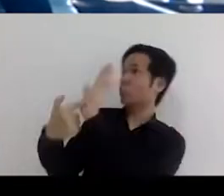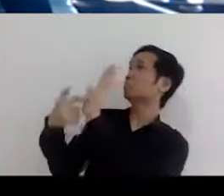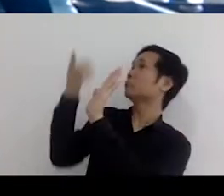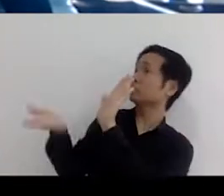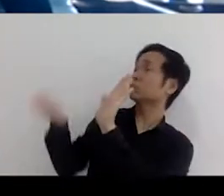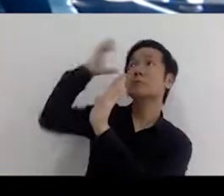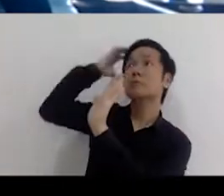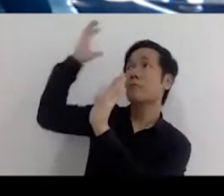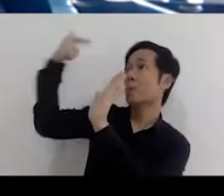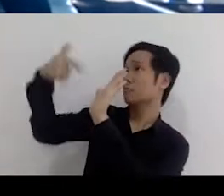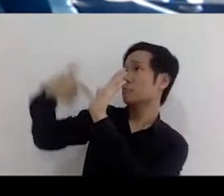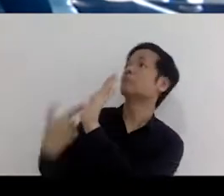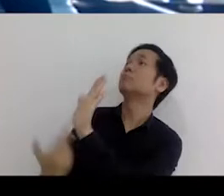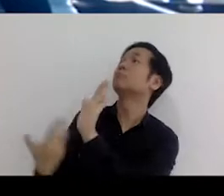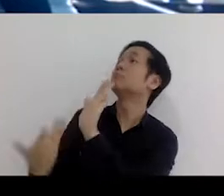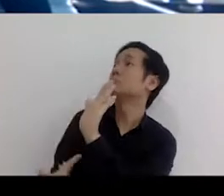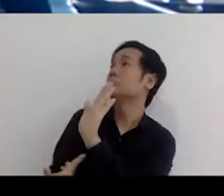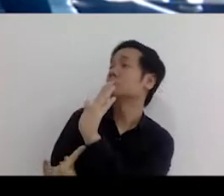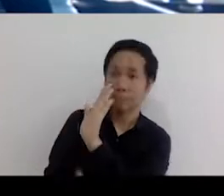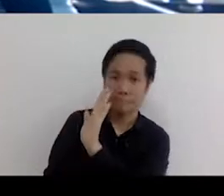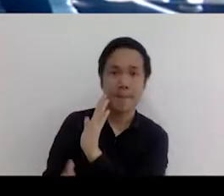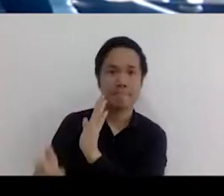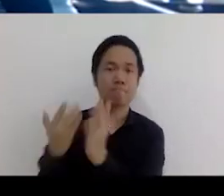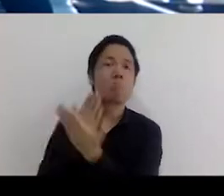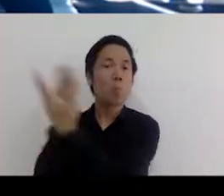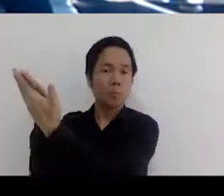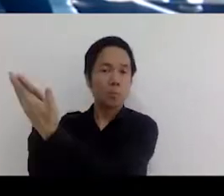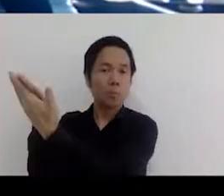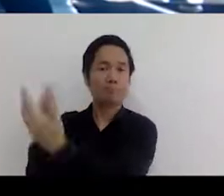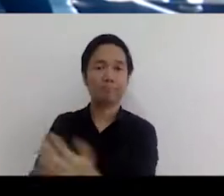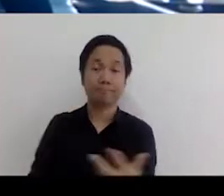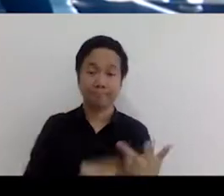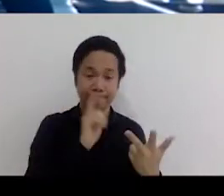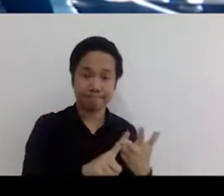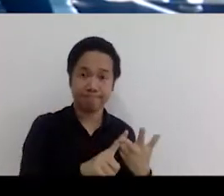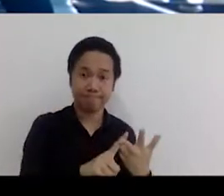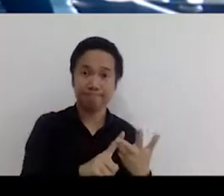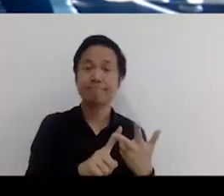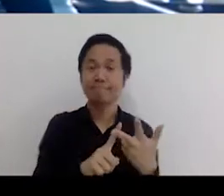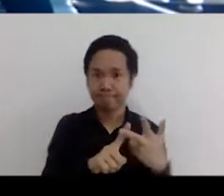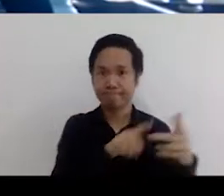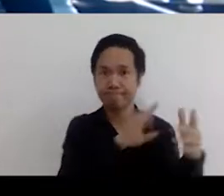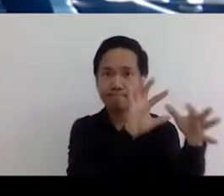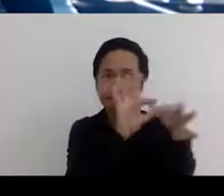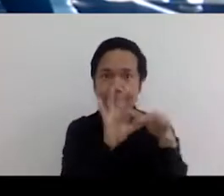it is a little bit like the issue of gender. You know, some decades ago, we were saying 'oh gender, it's only one agency.'